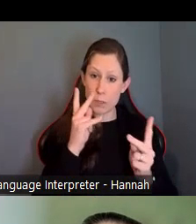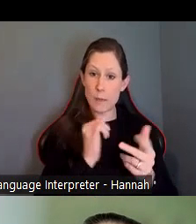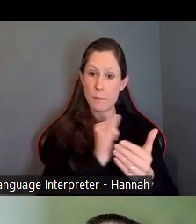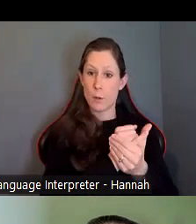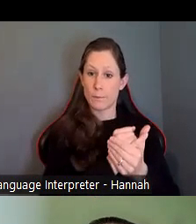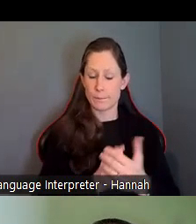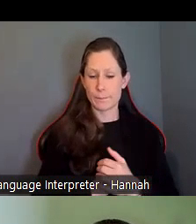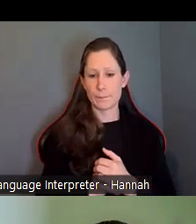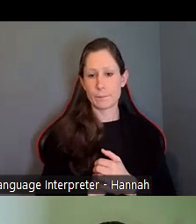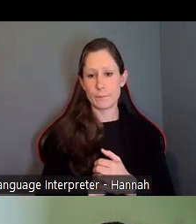Of course, cultural appropriation.